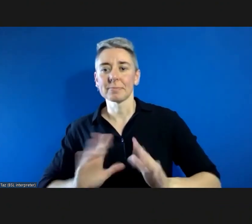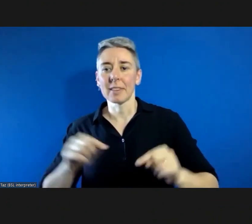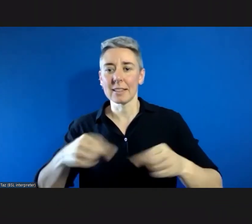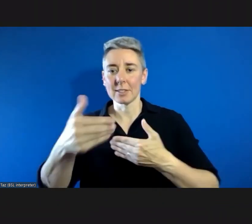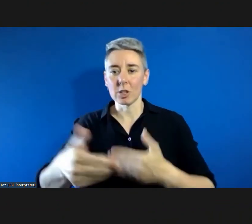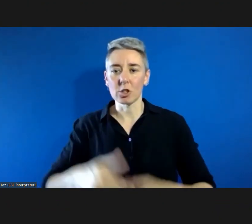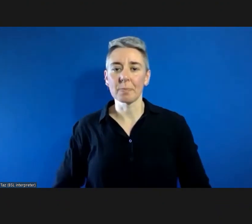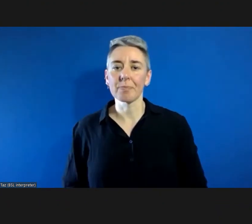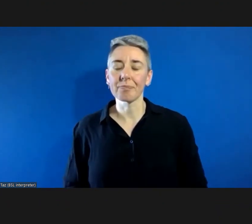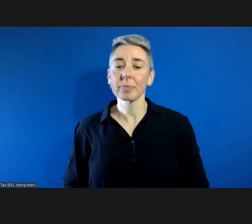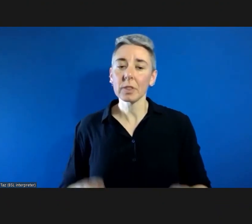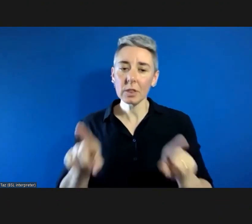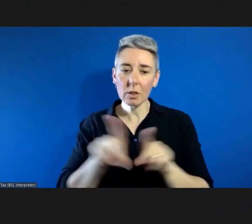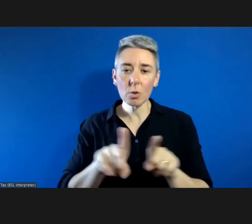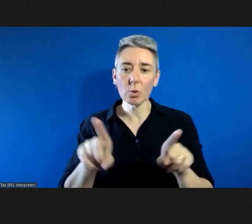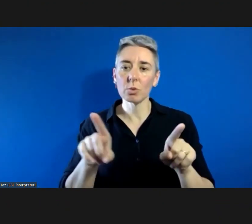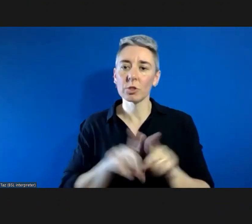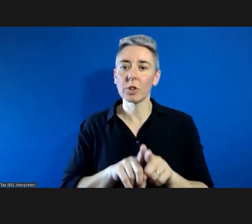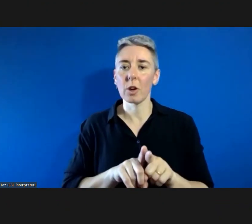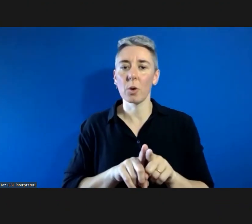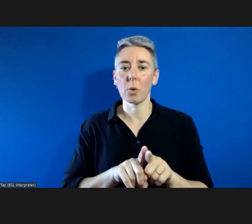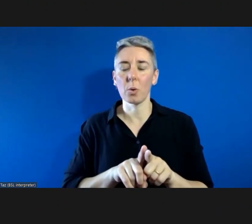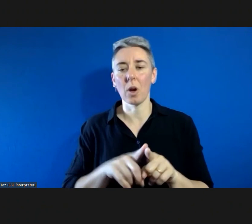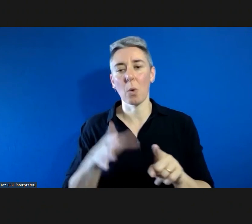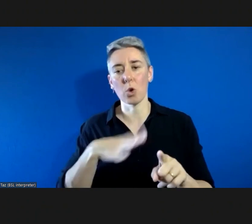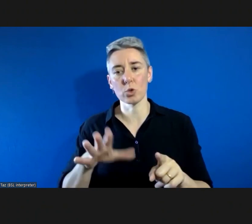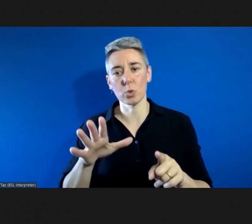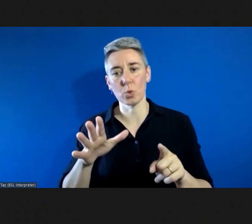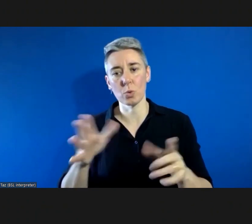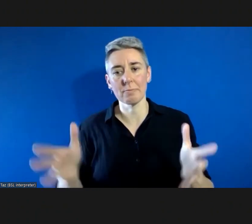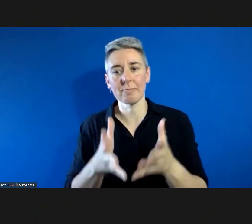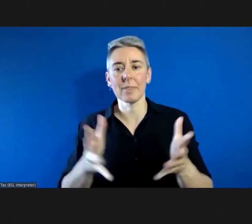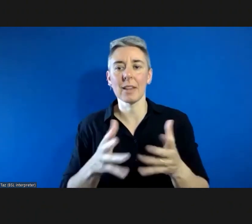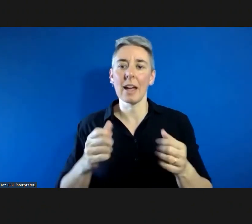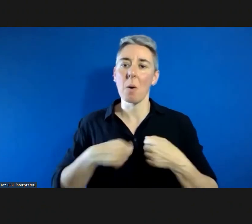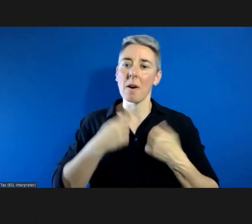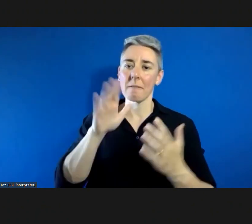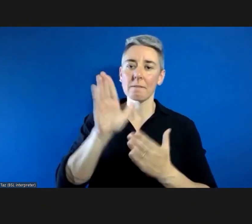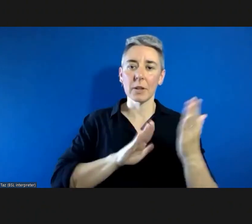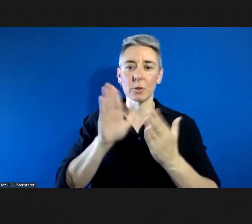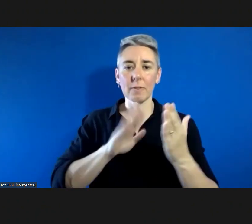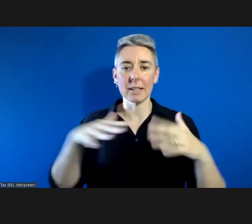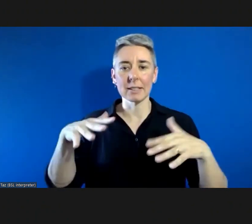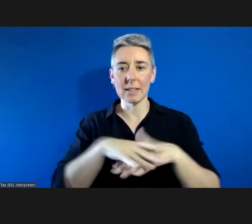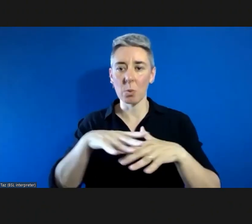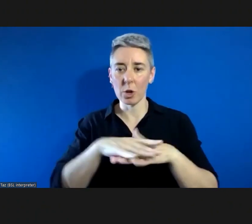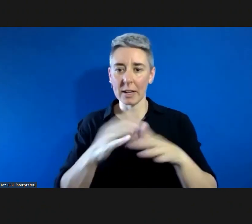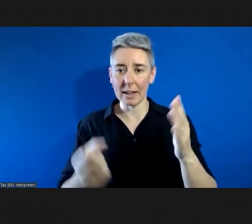I also would like to just plug our face to face networking event. There